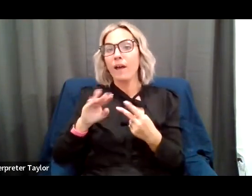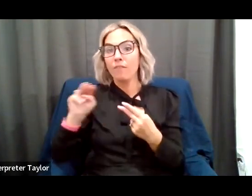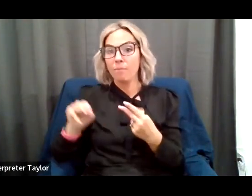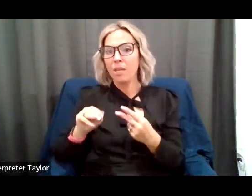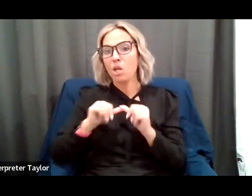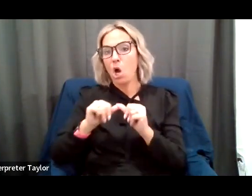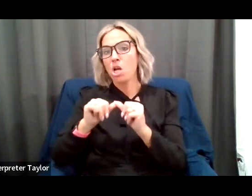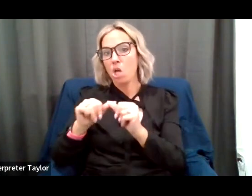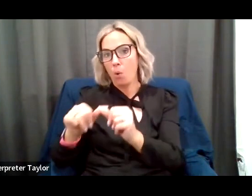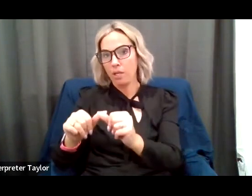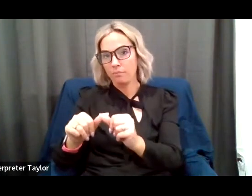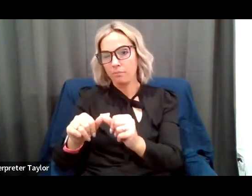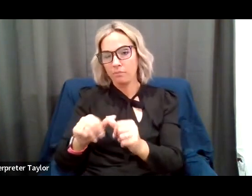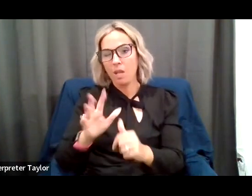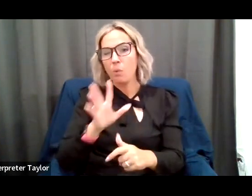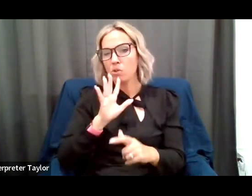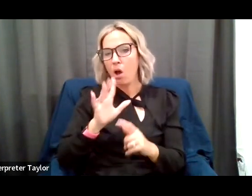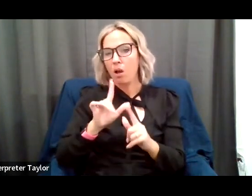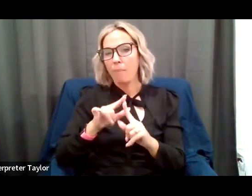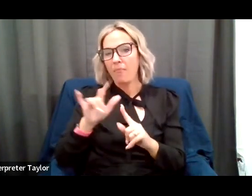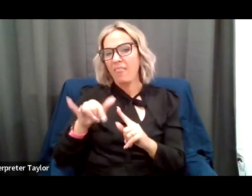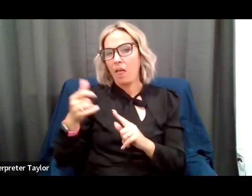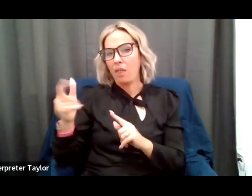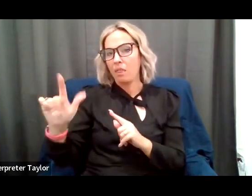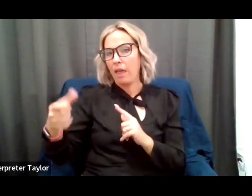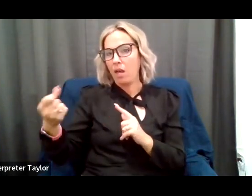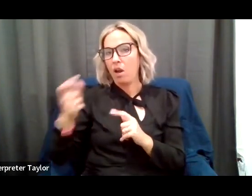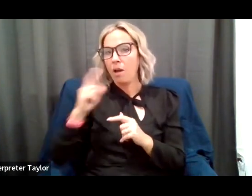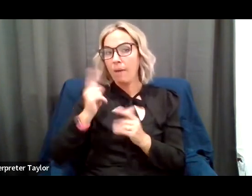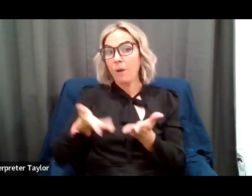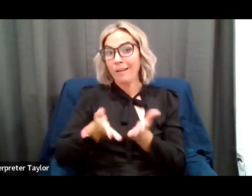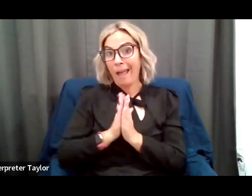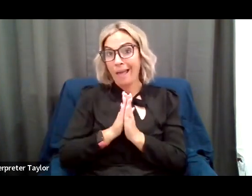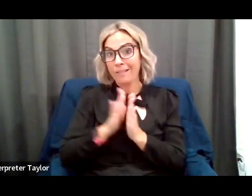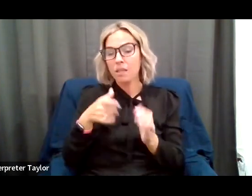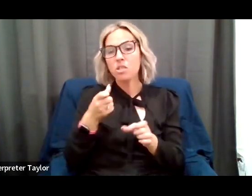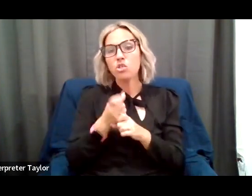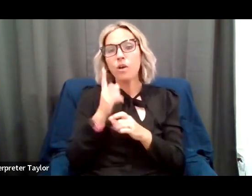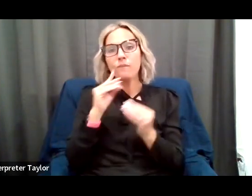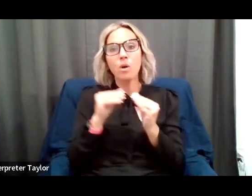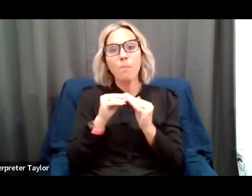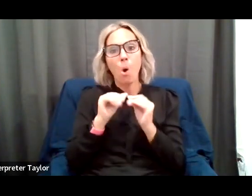And I'll talk a little bit later about- and ask this year to get some more ongoing money for